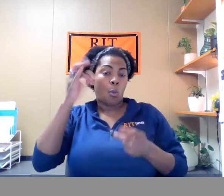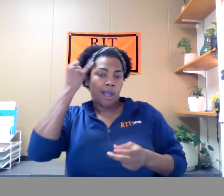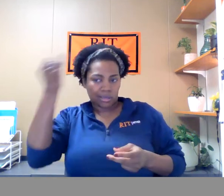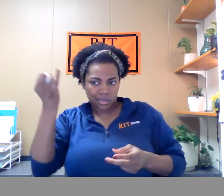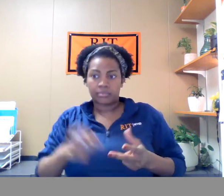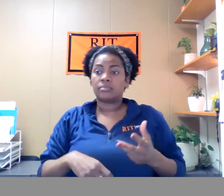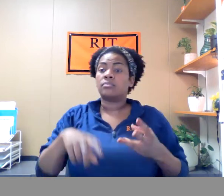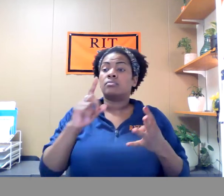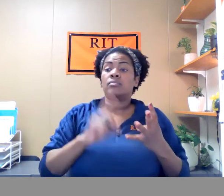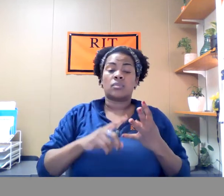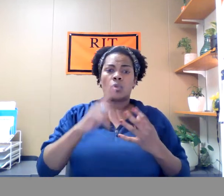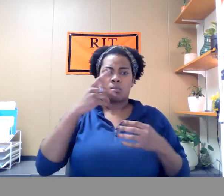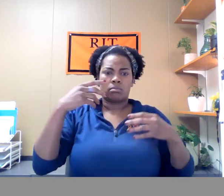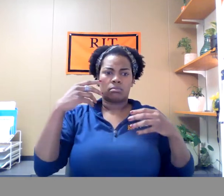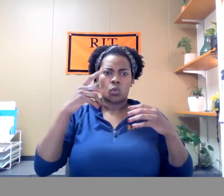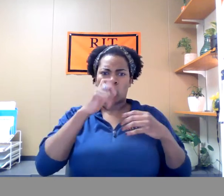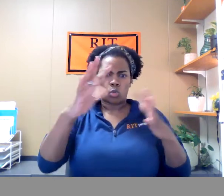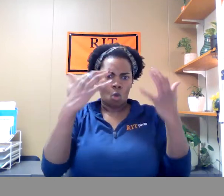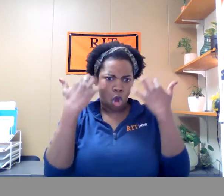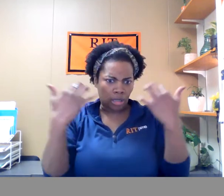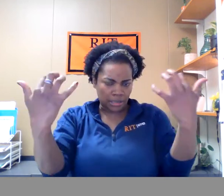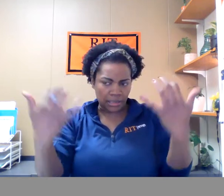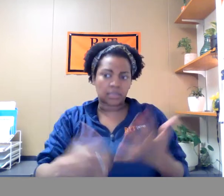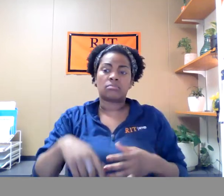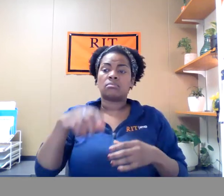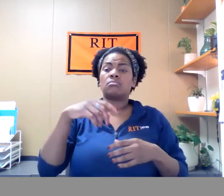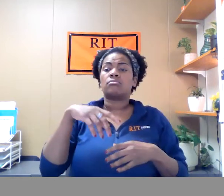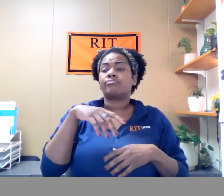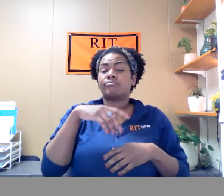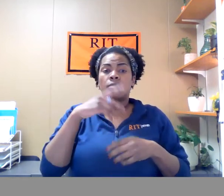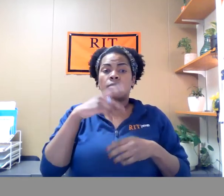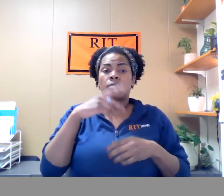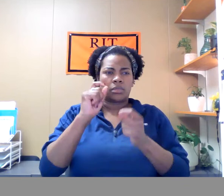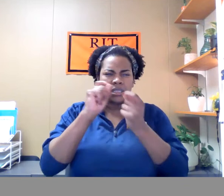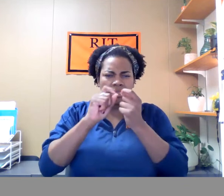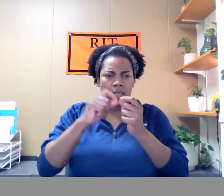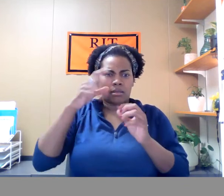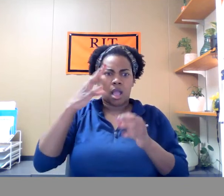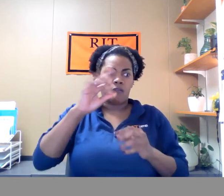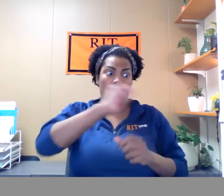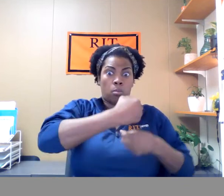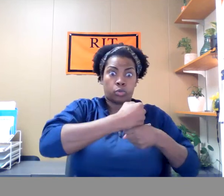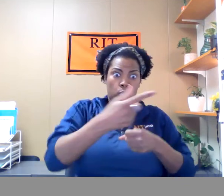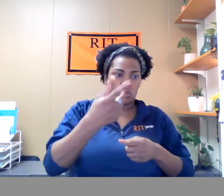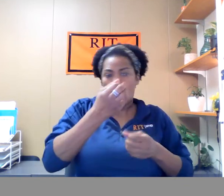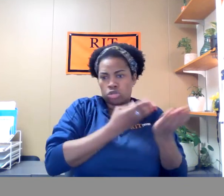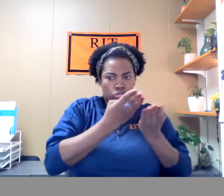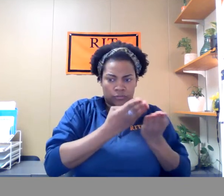if you think you're not yet ready for the three minutes. You can throw in an introduction, a problem,